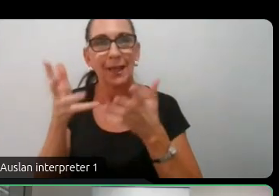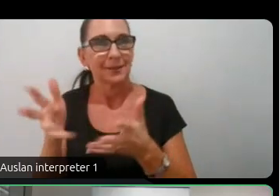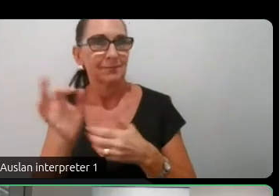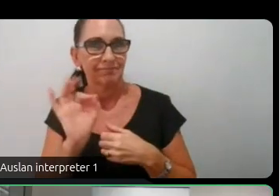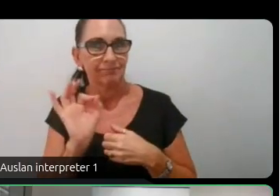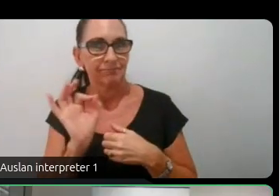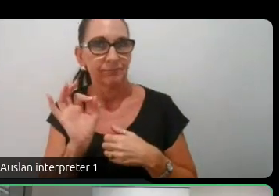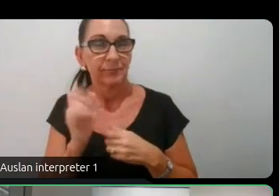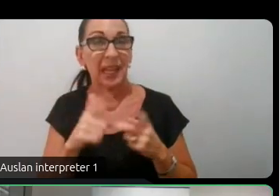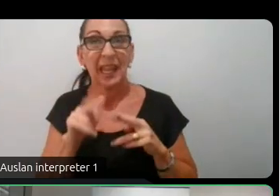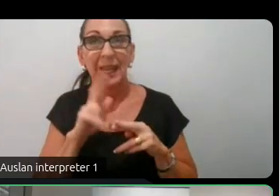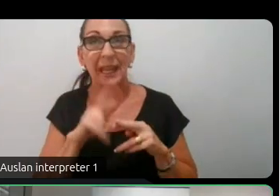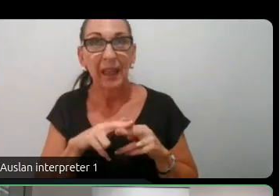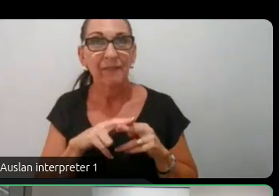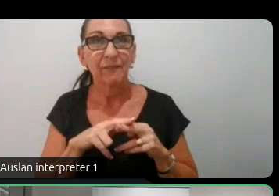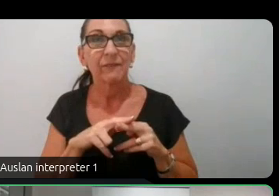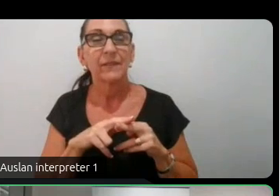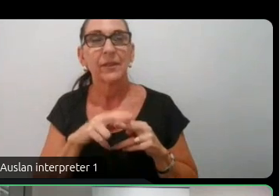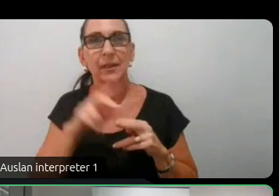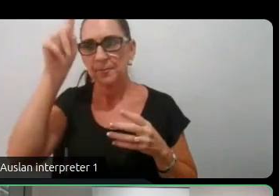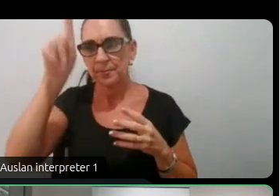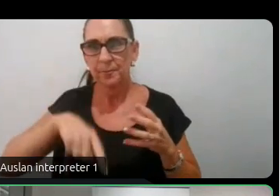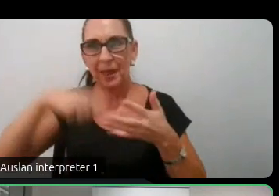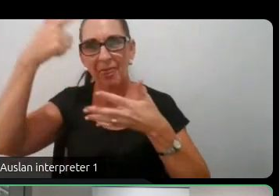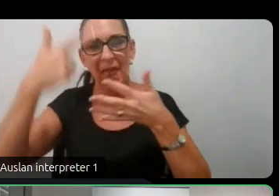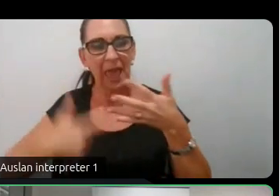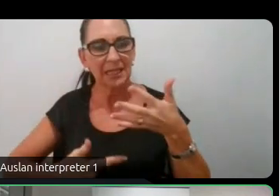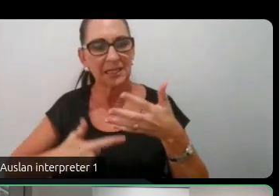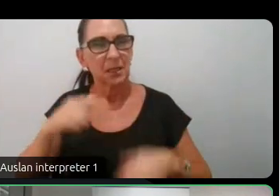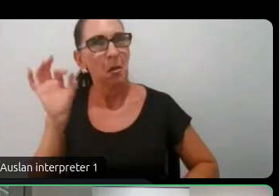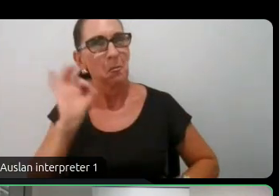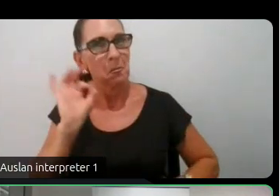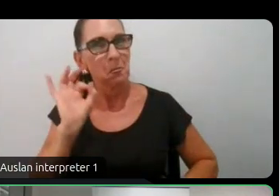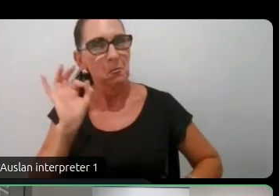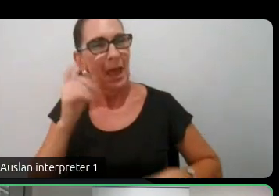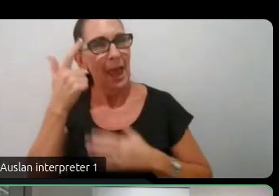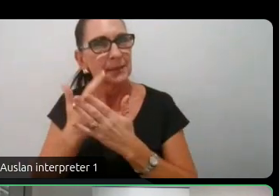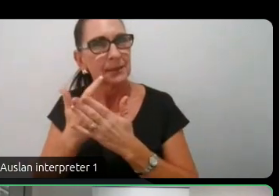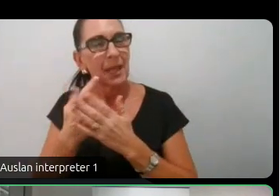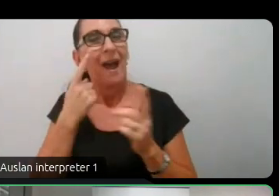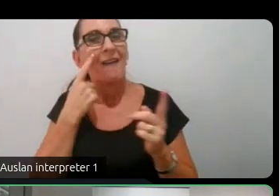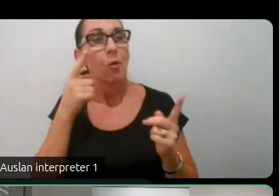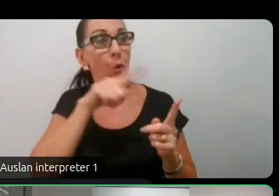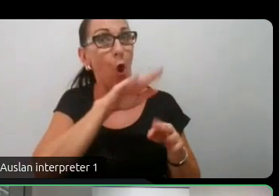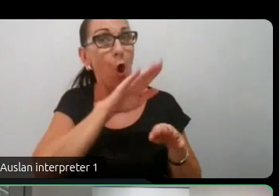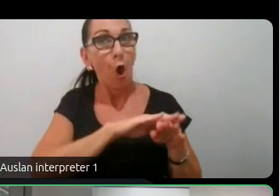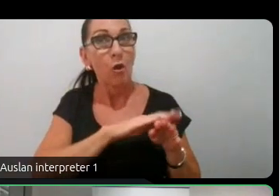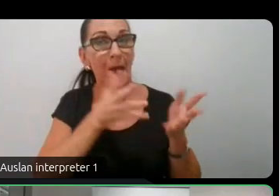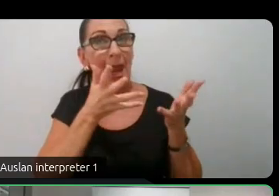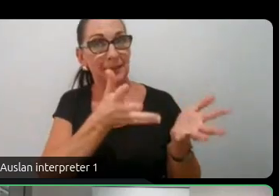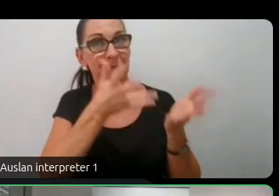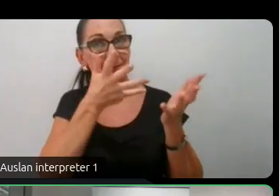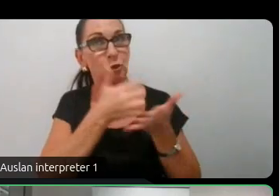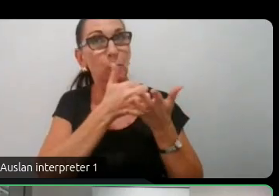right? The next step is to find it. Is it included in the NDIS support lists? Uh, if it's not in that